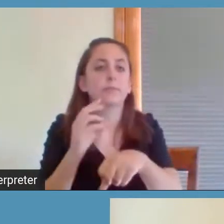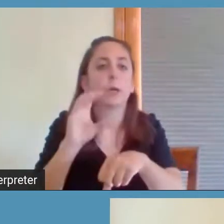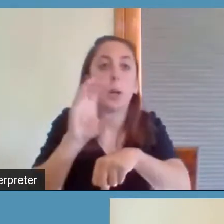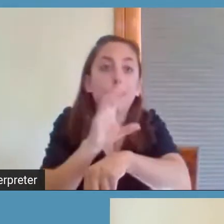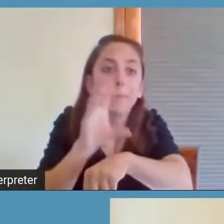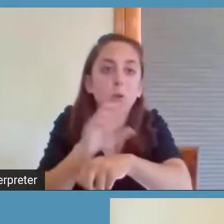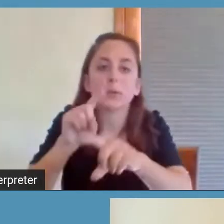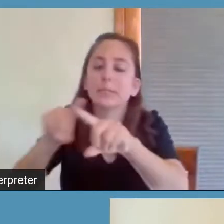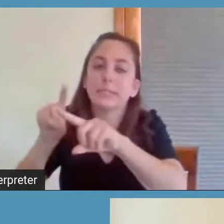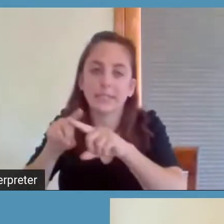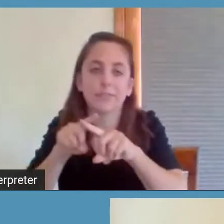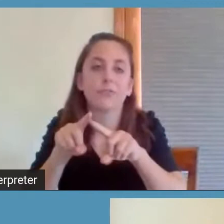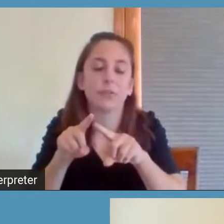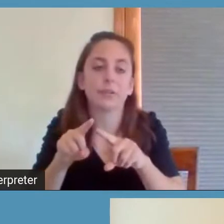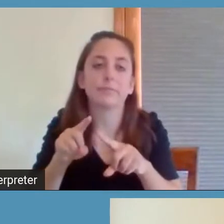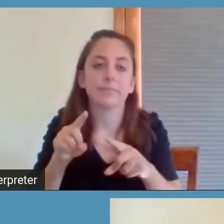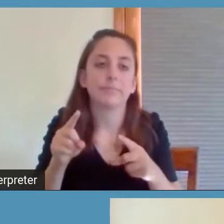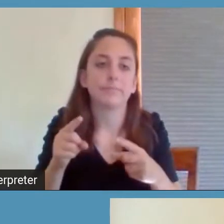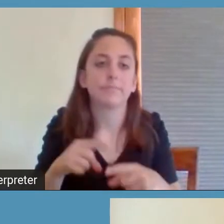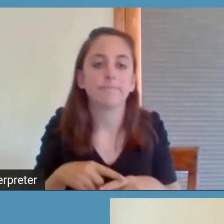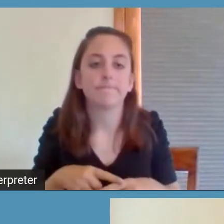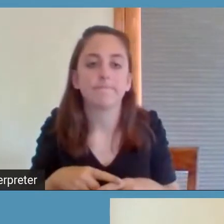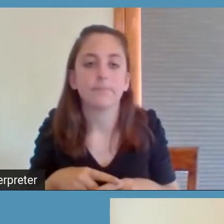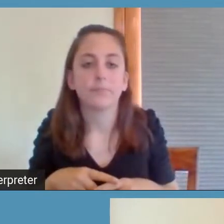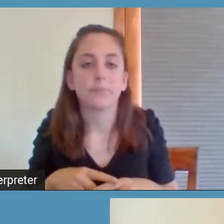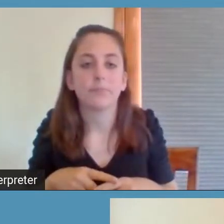it's still another device and it still doesn't mean you get to talk to people